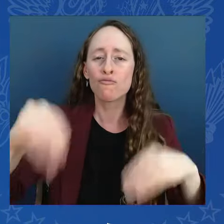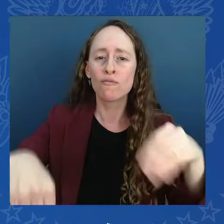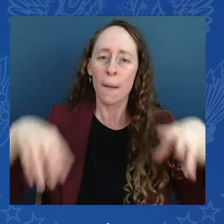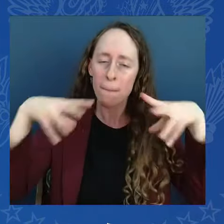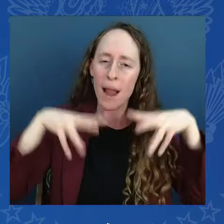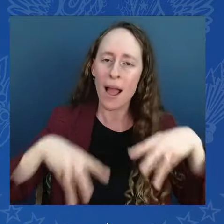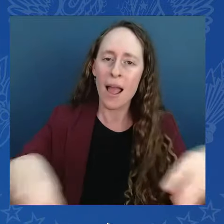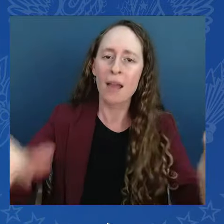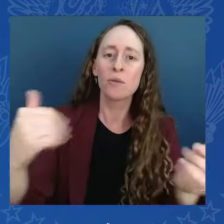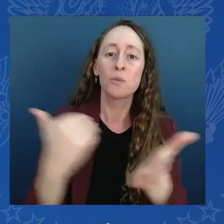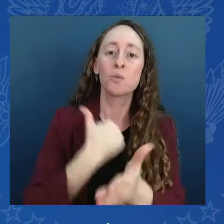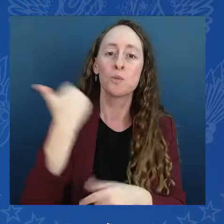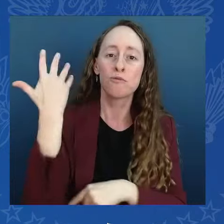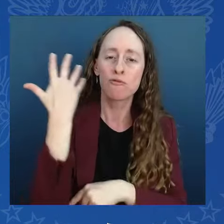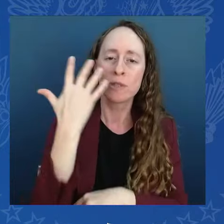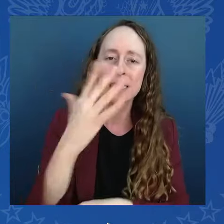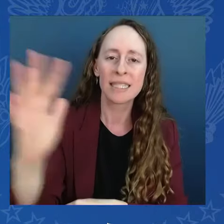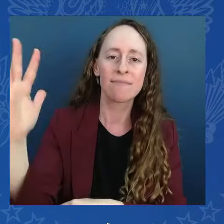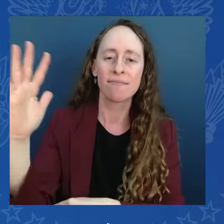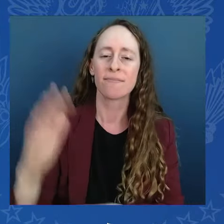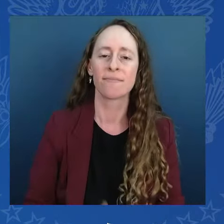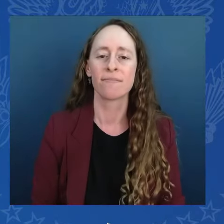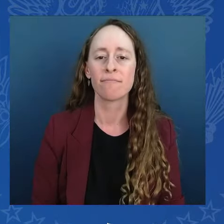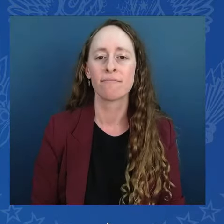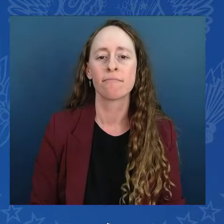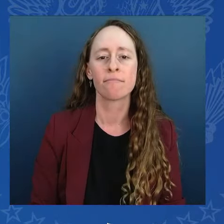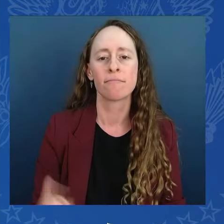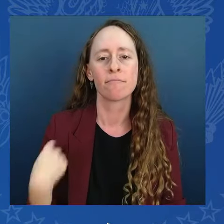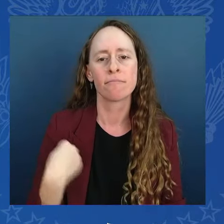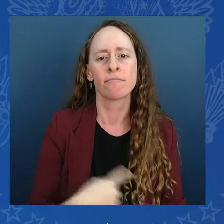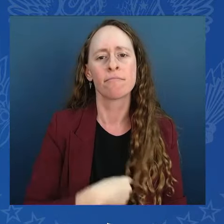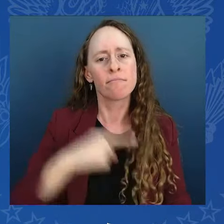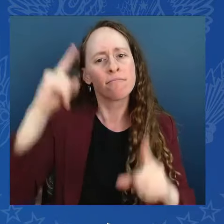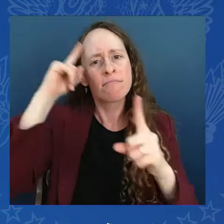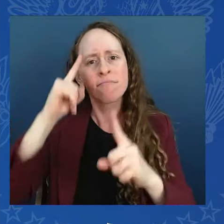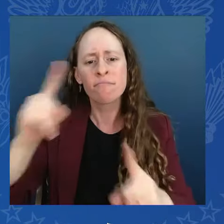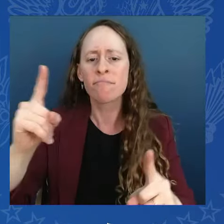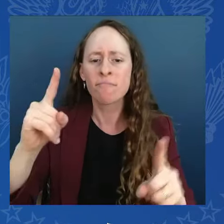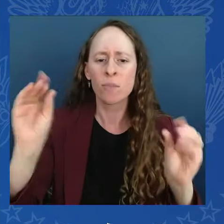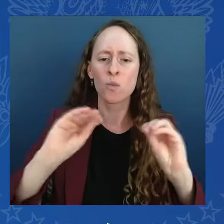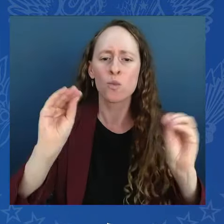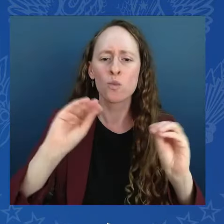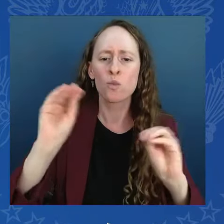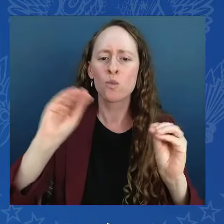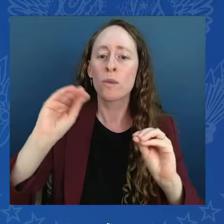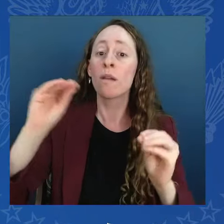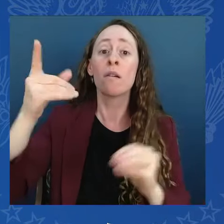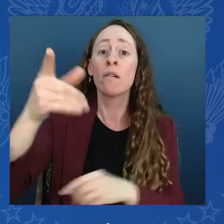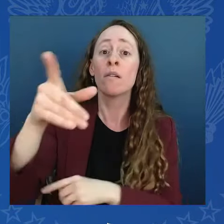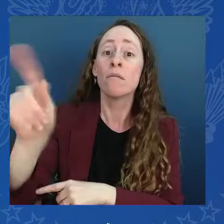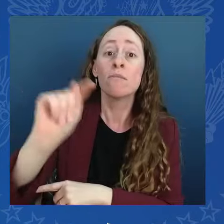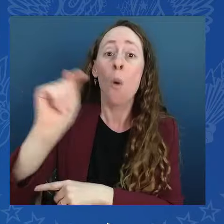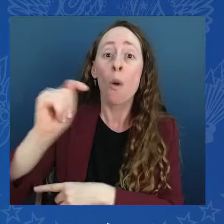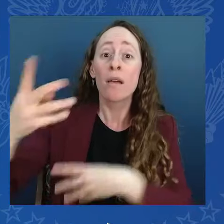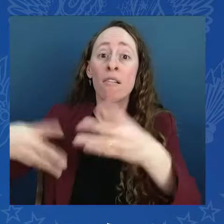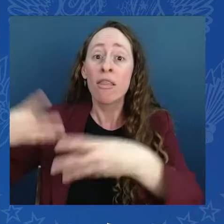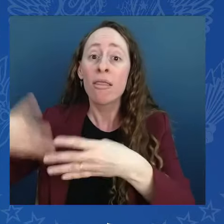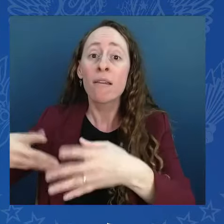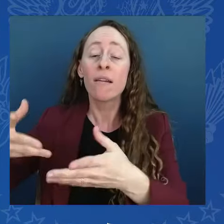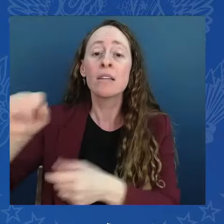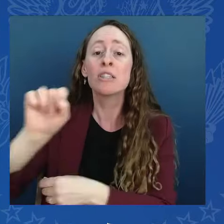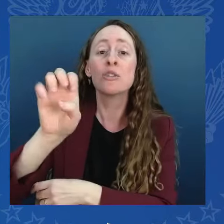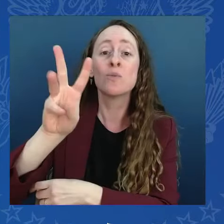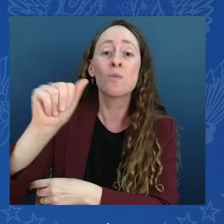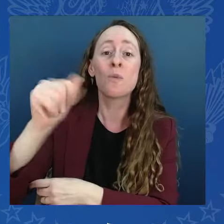We're making it easy for historic Black communities